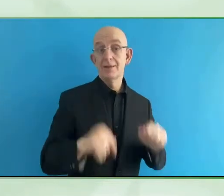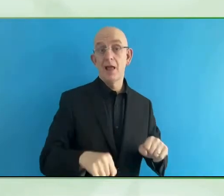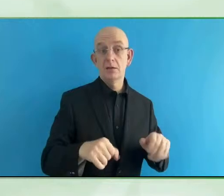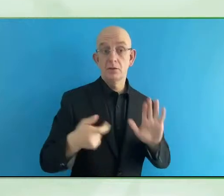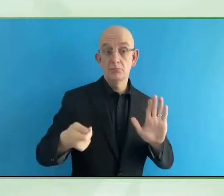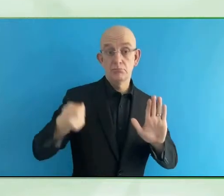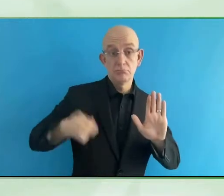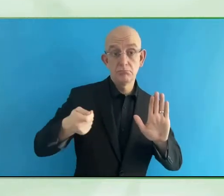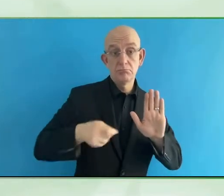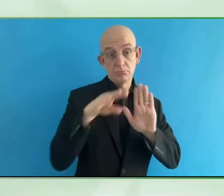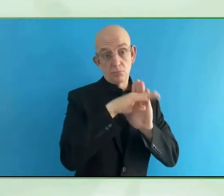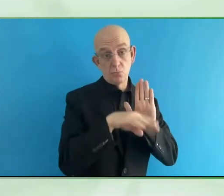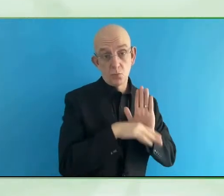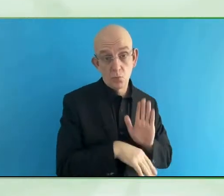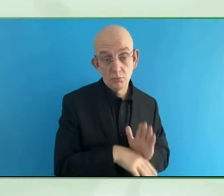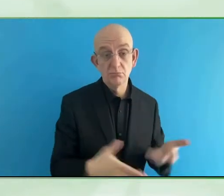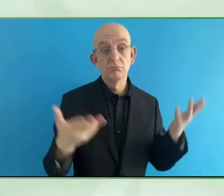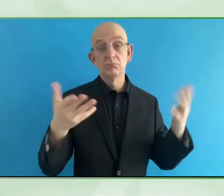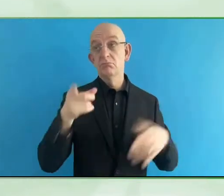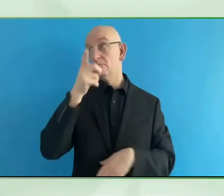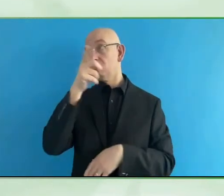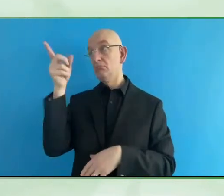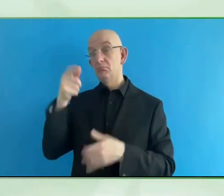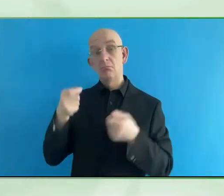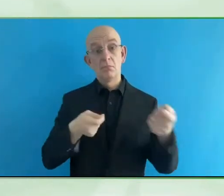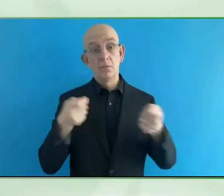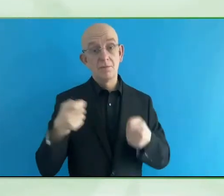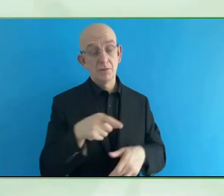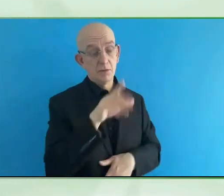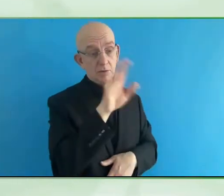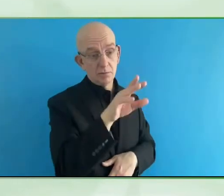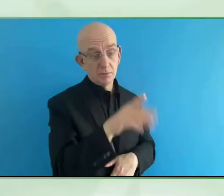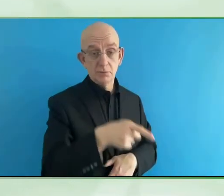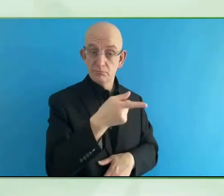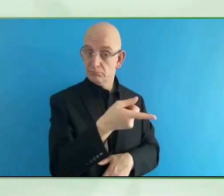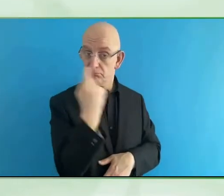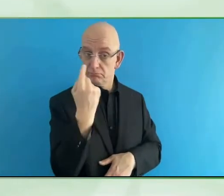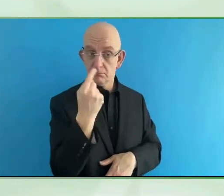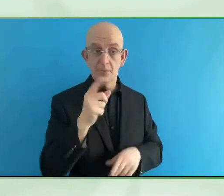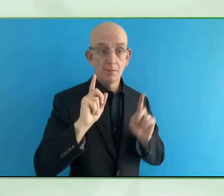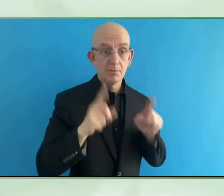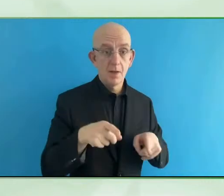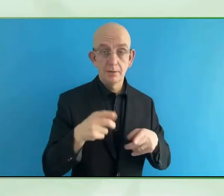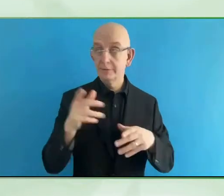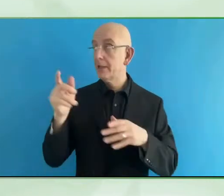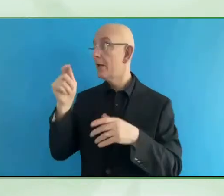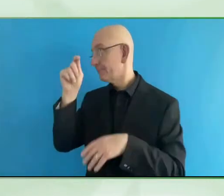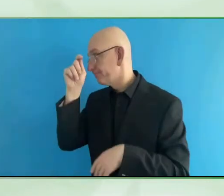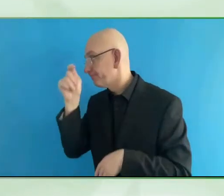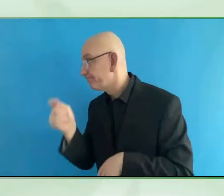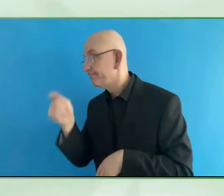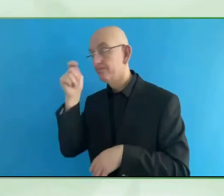Or we could do nothing and just wait, to say like this is something that is gradual.